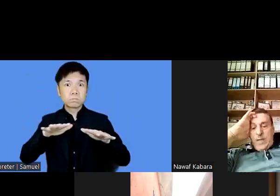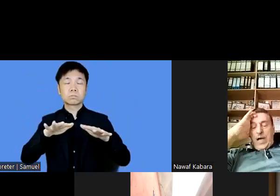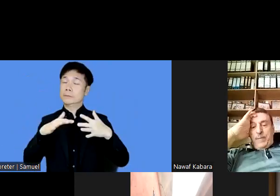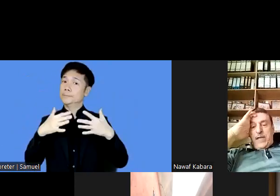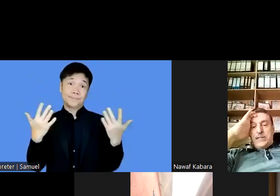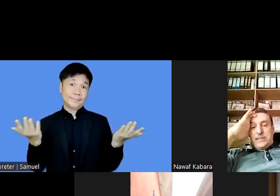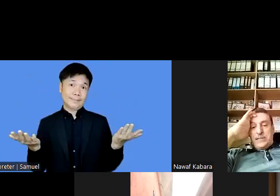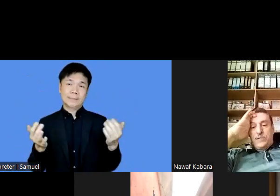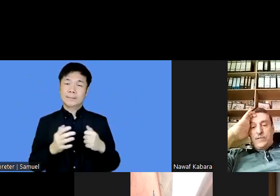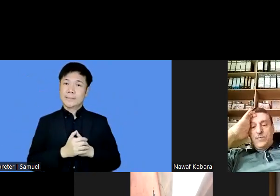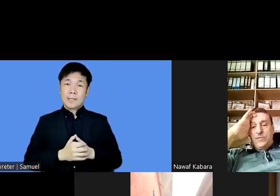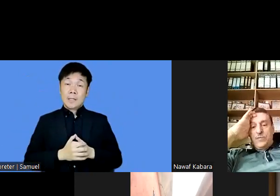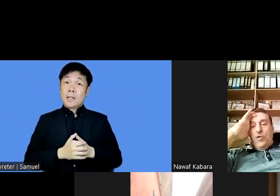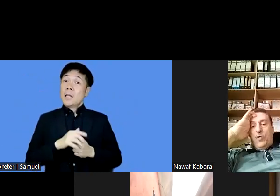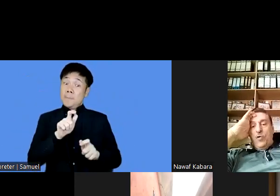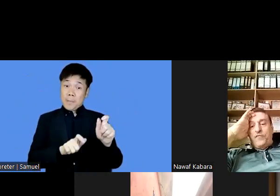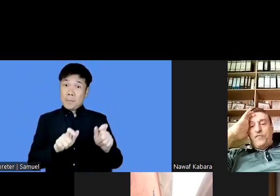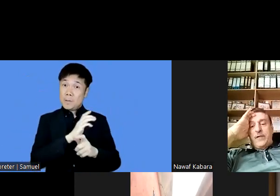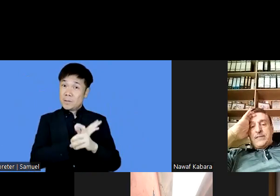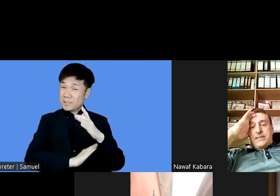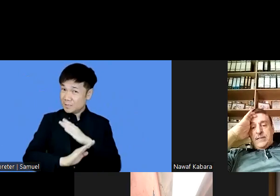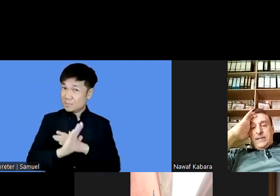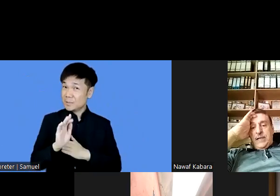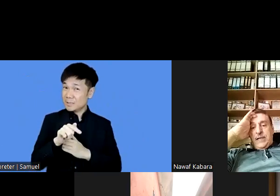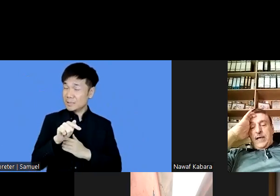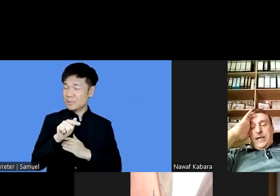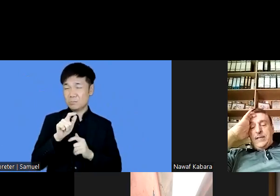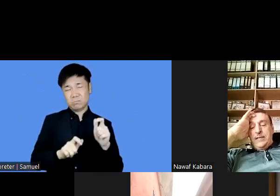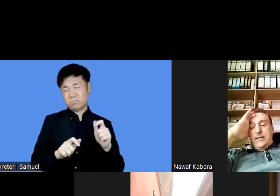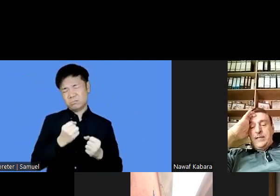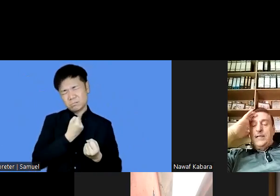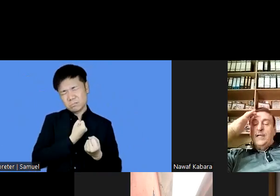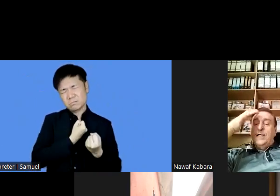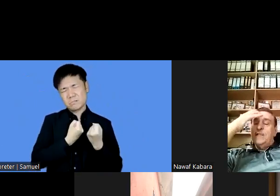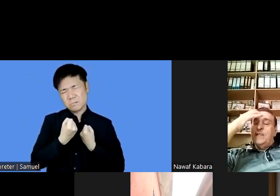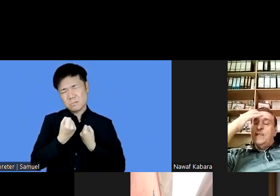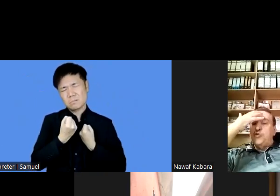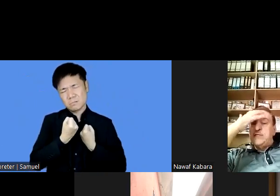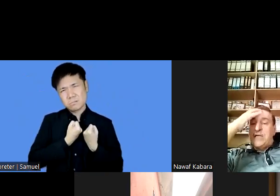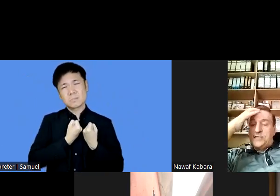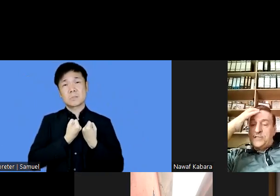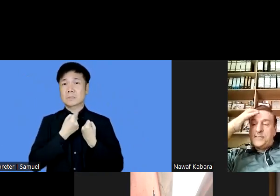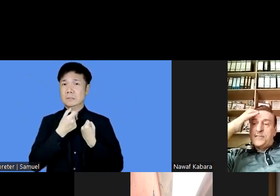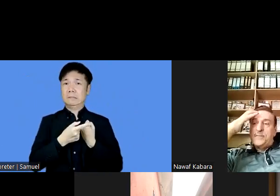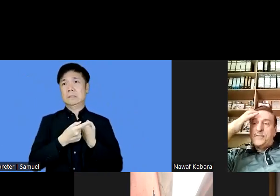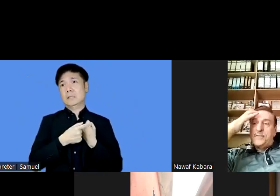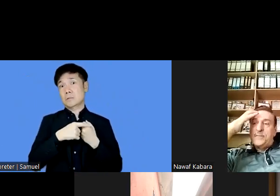paying the price of conflicts and natural disasters.